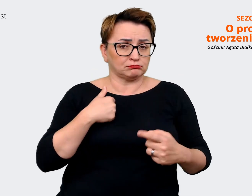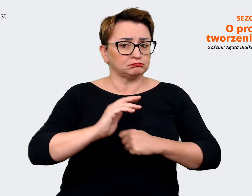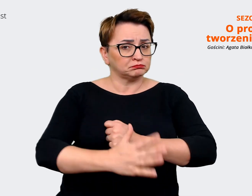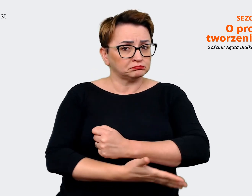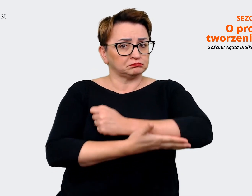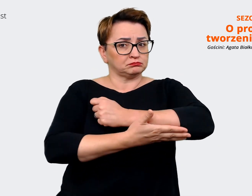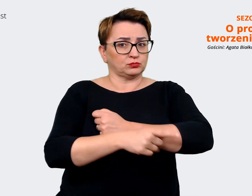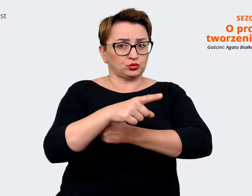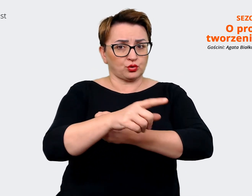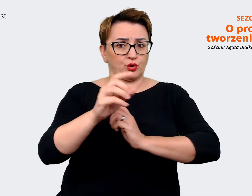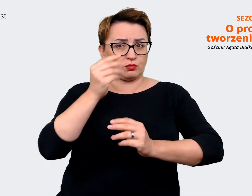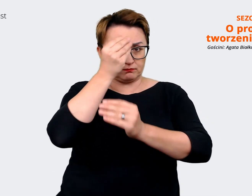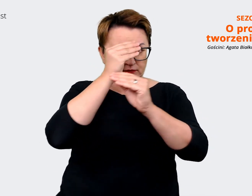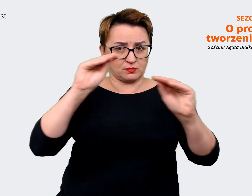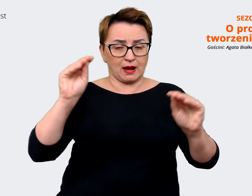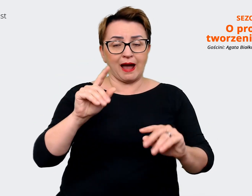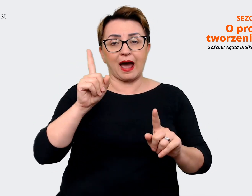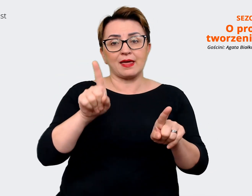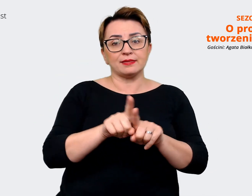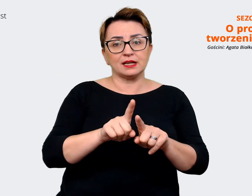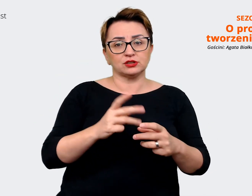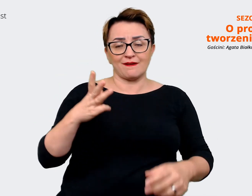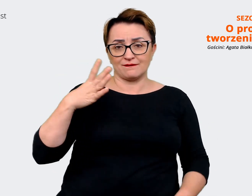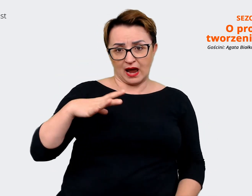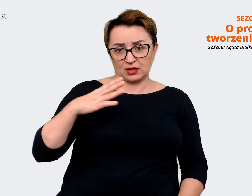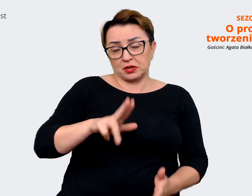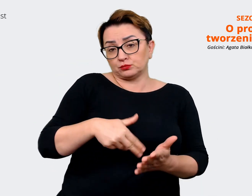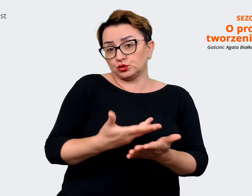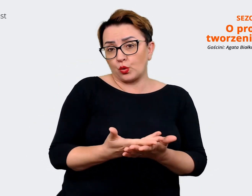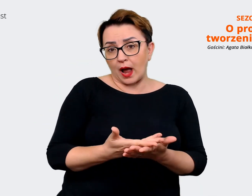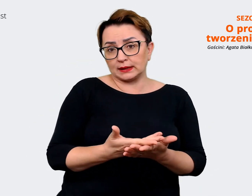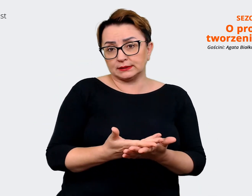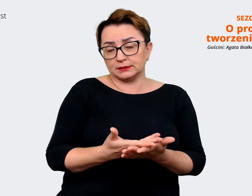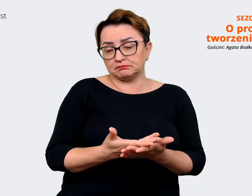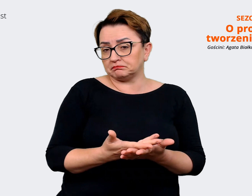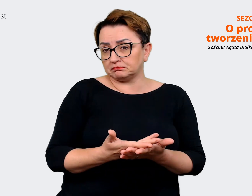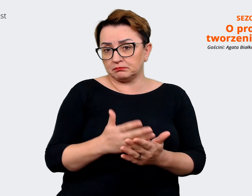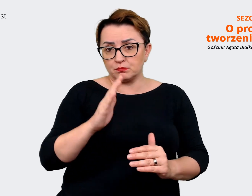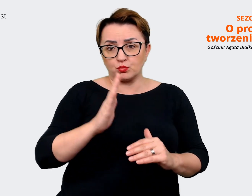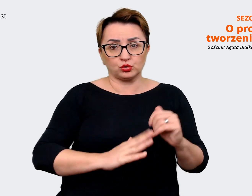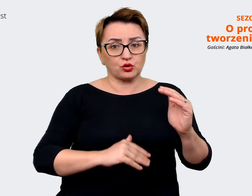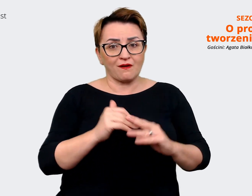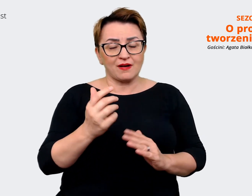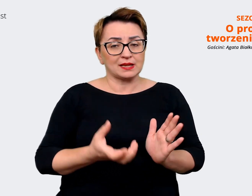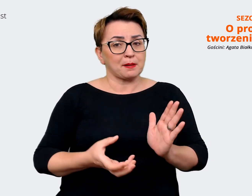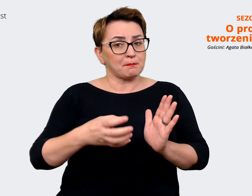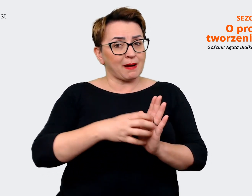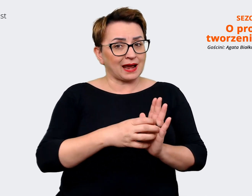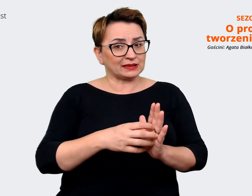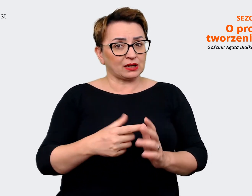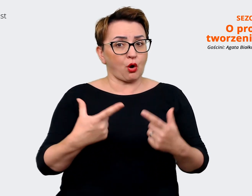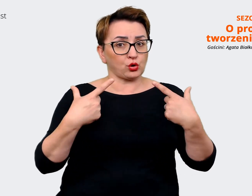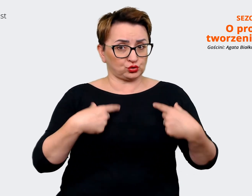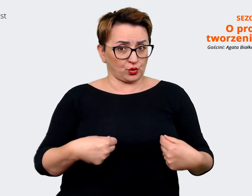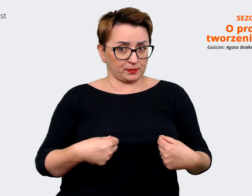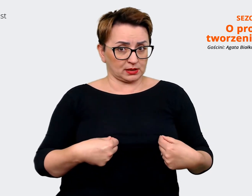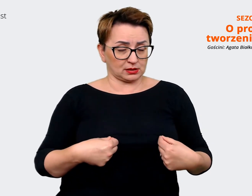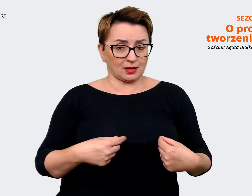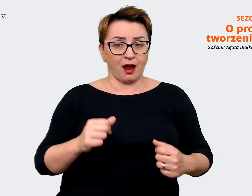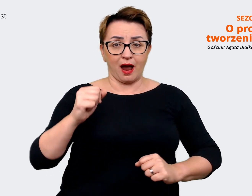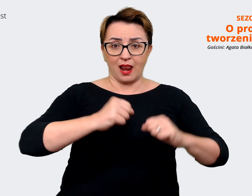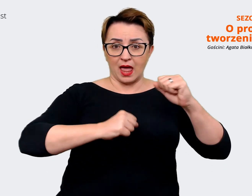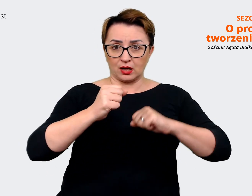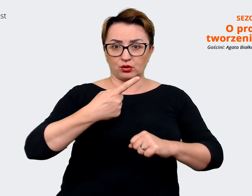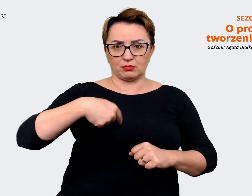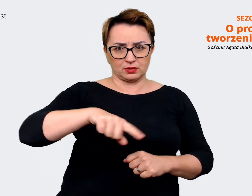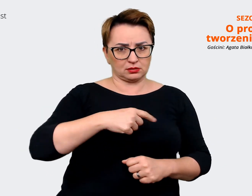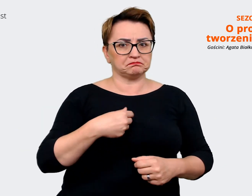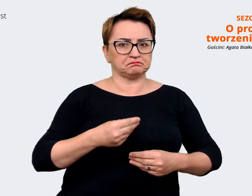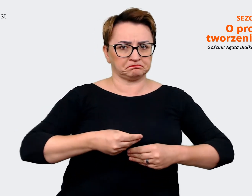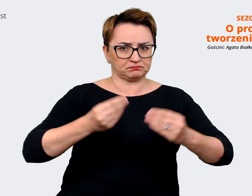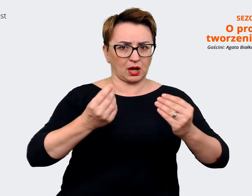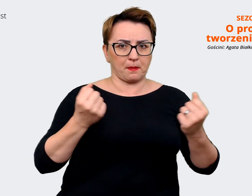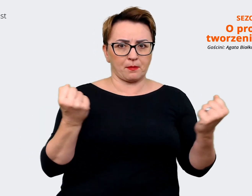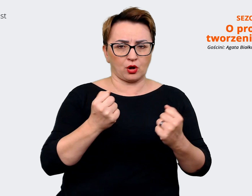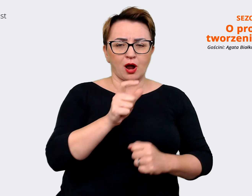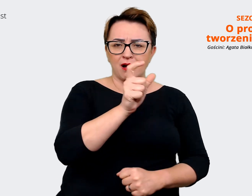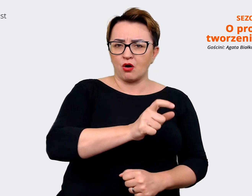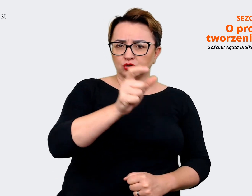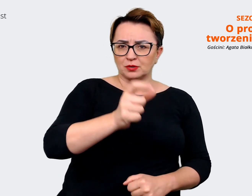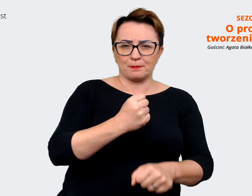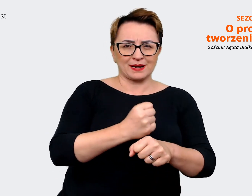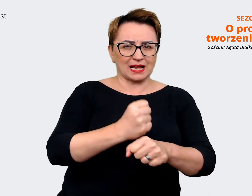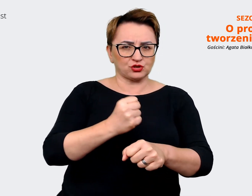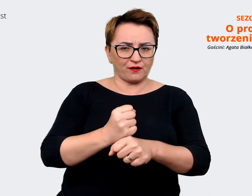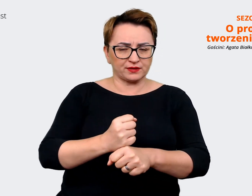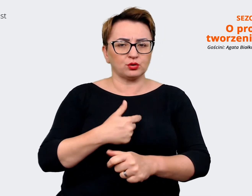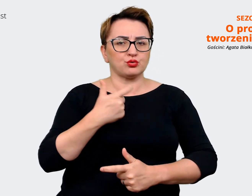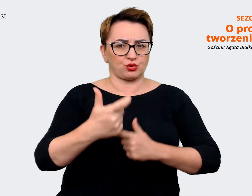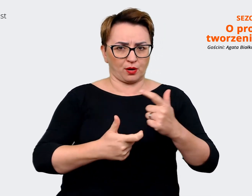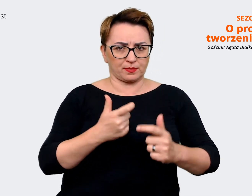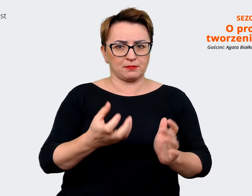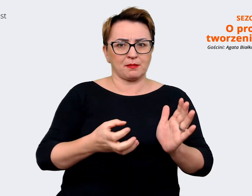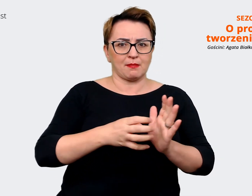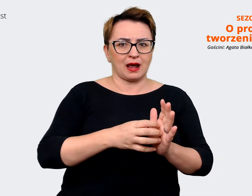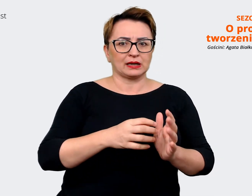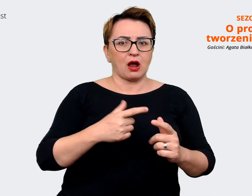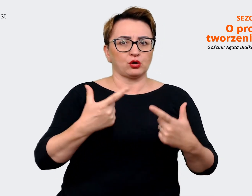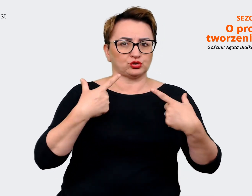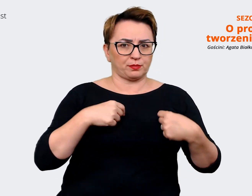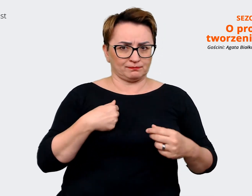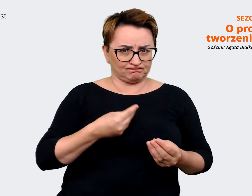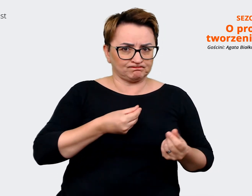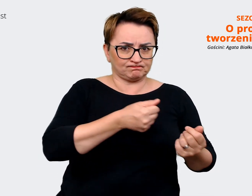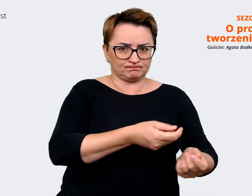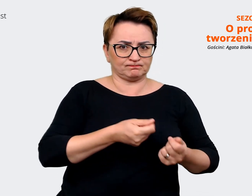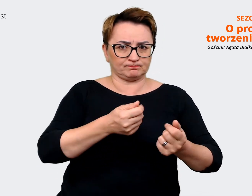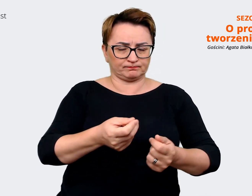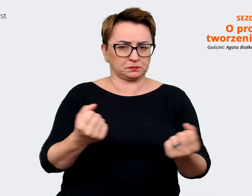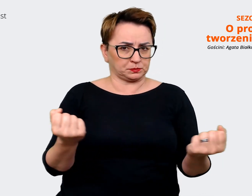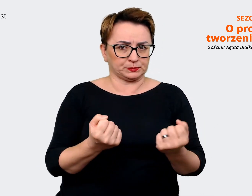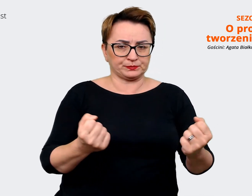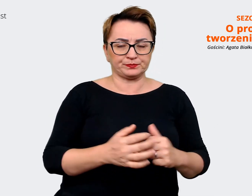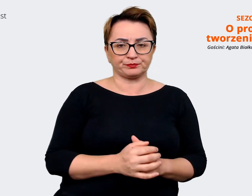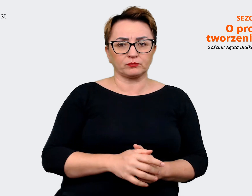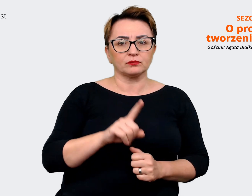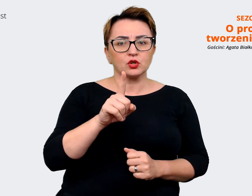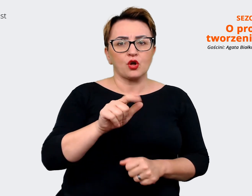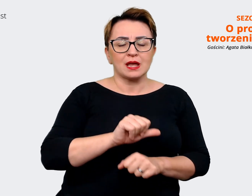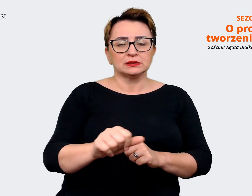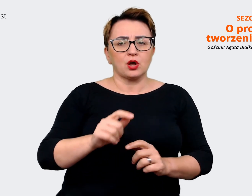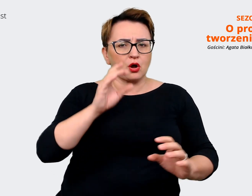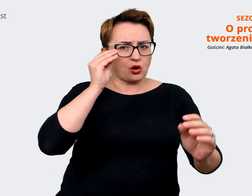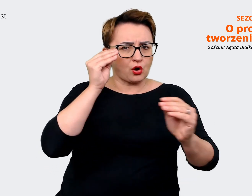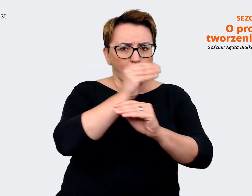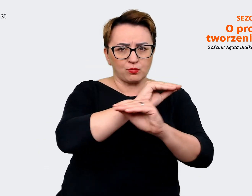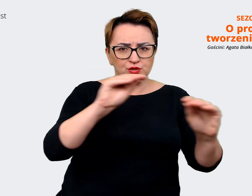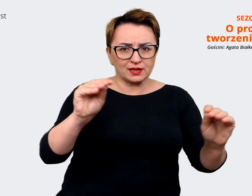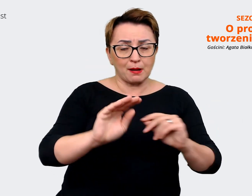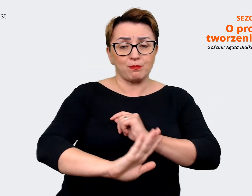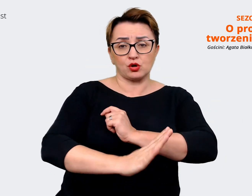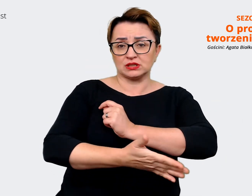But at the same time, it can be a value like personal branding. This is something we value highly at Allegro, the development of our employees' personal brands, and it's something we invest in. It's one of our messages on which we base our communication.